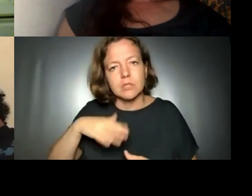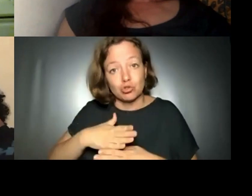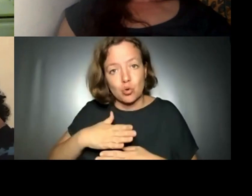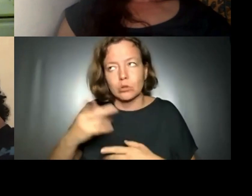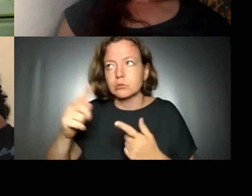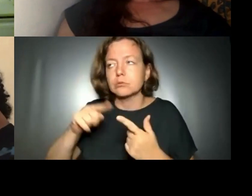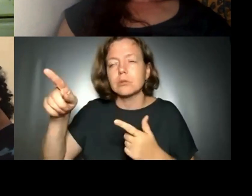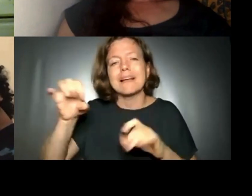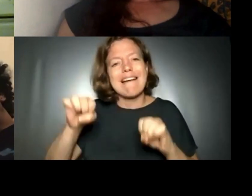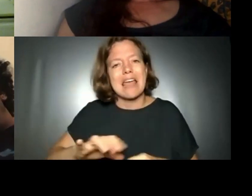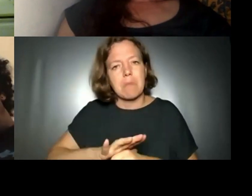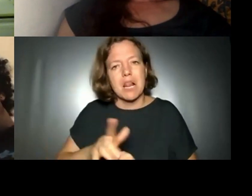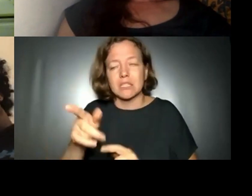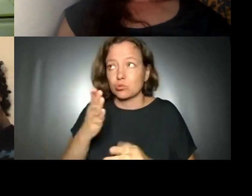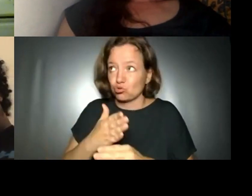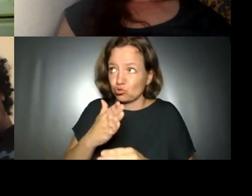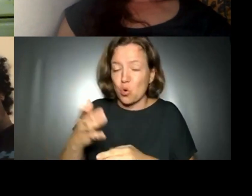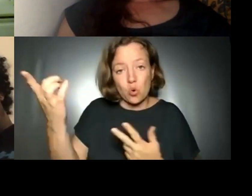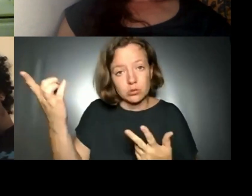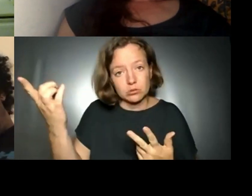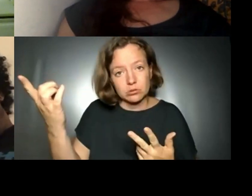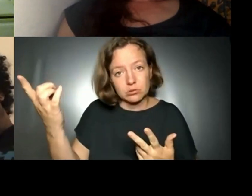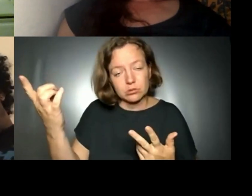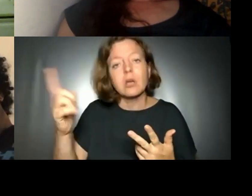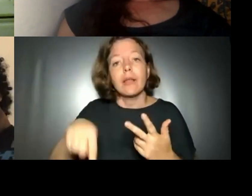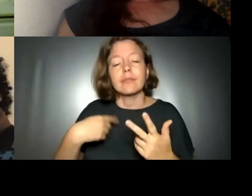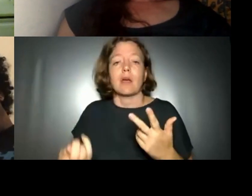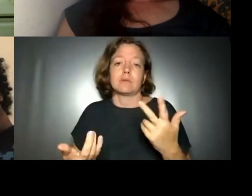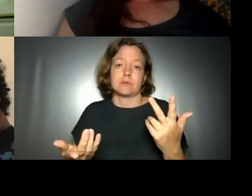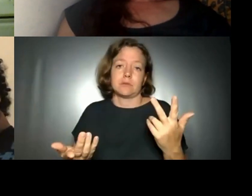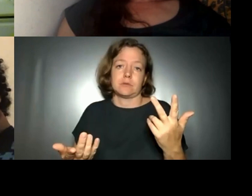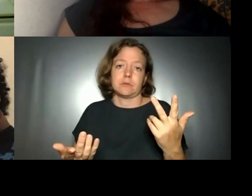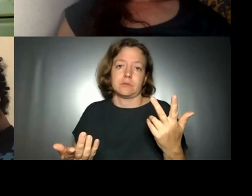And that could be just since a year.